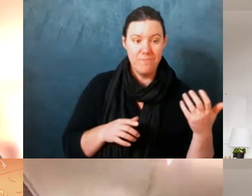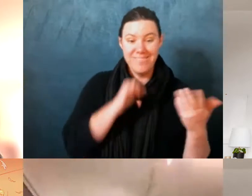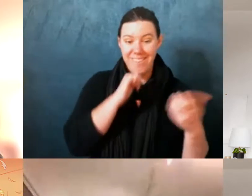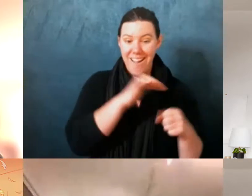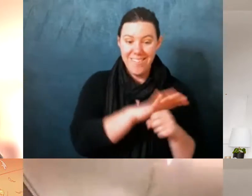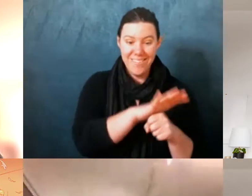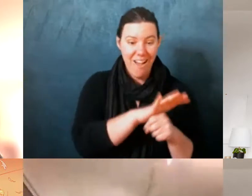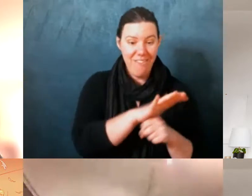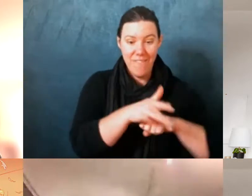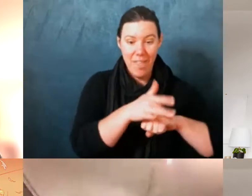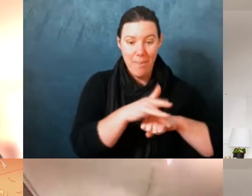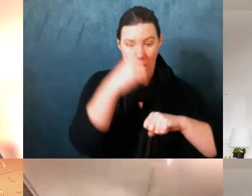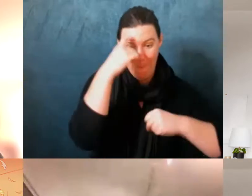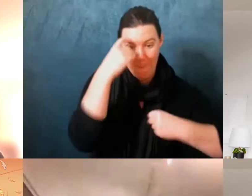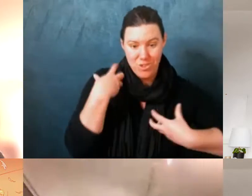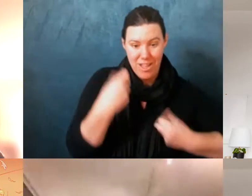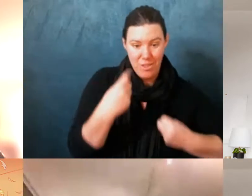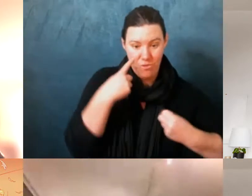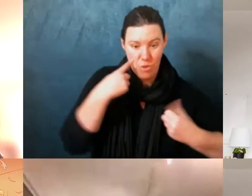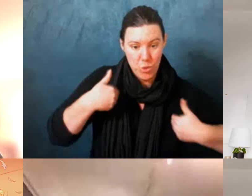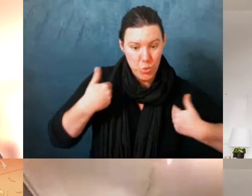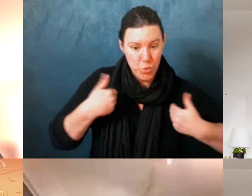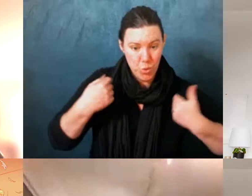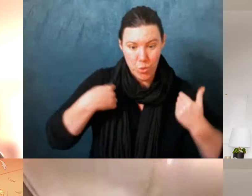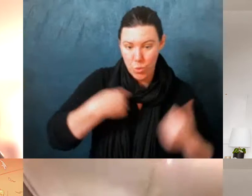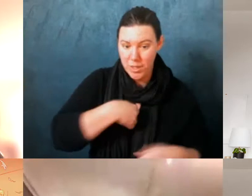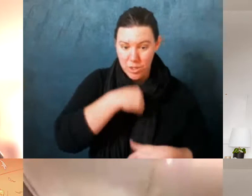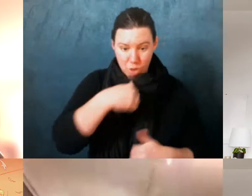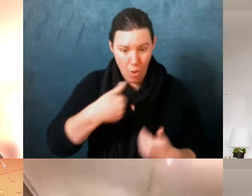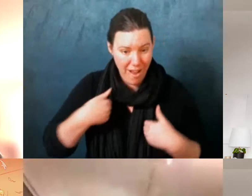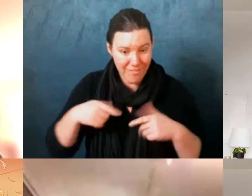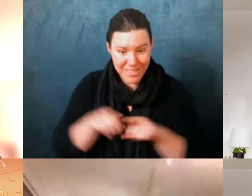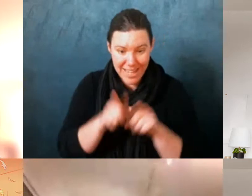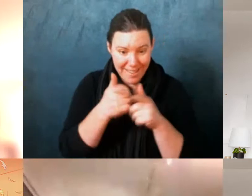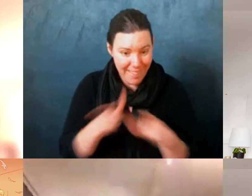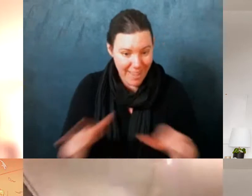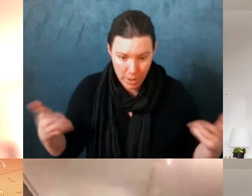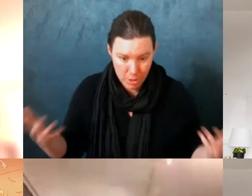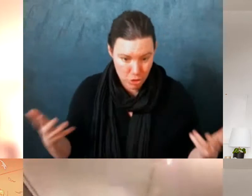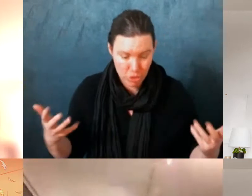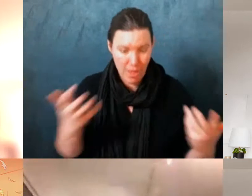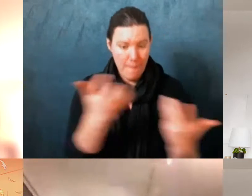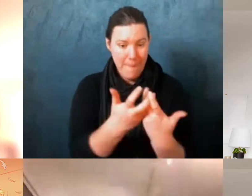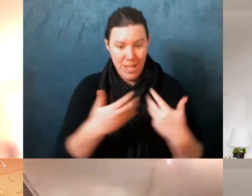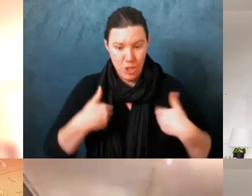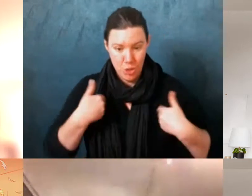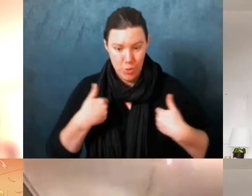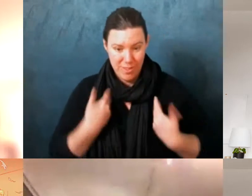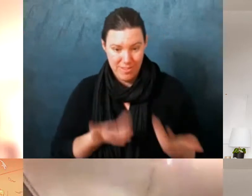we don't have the same language that we do. So that's what lets me divert my professional,